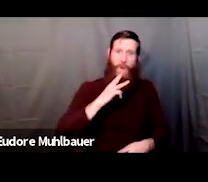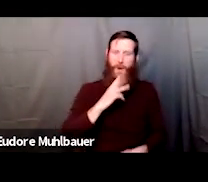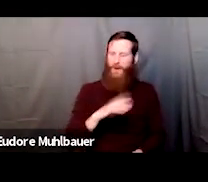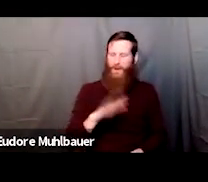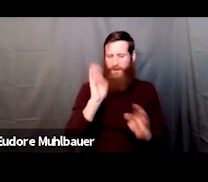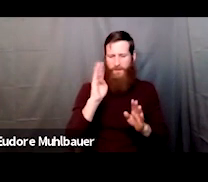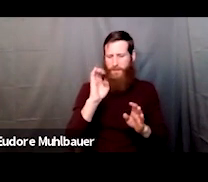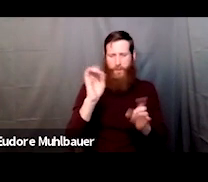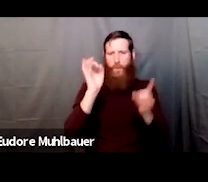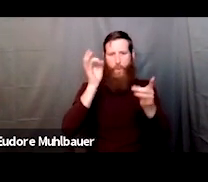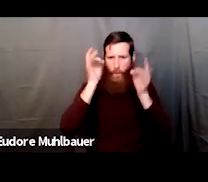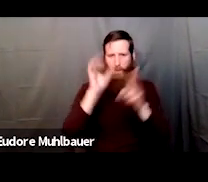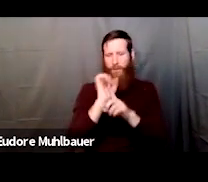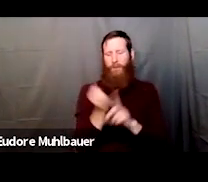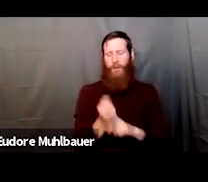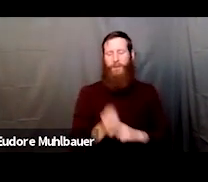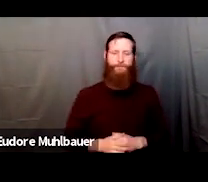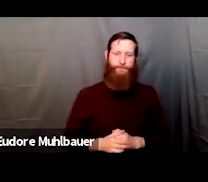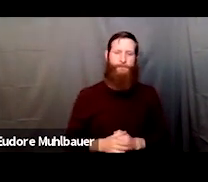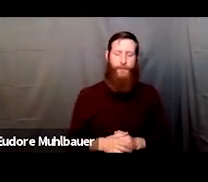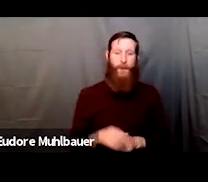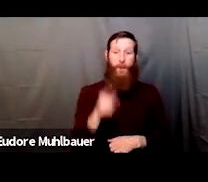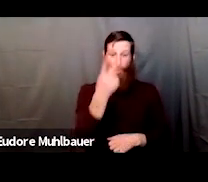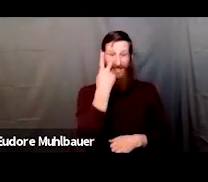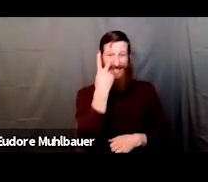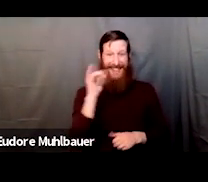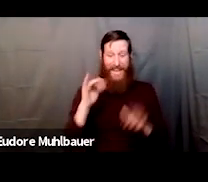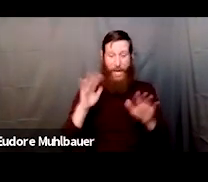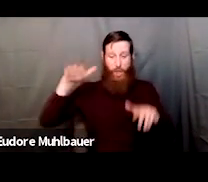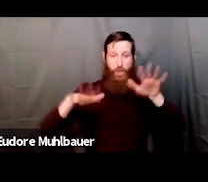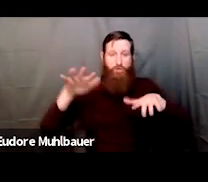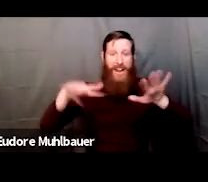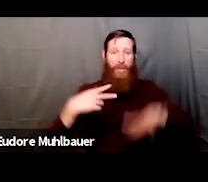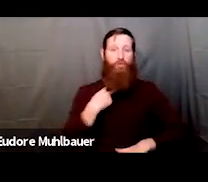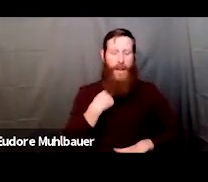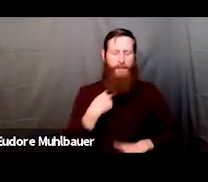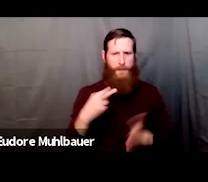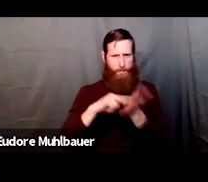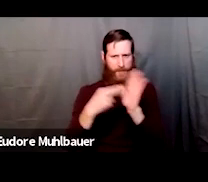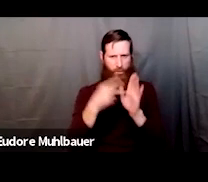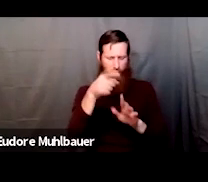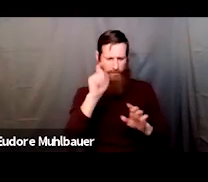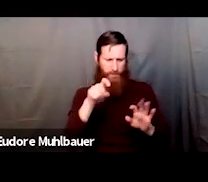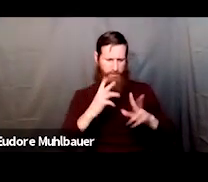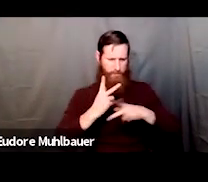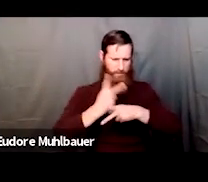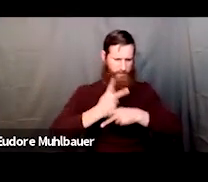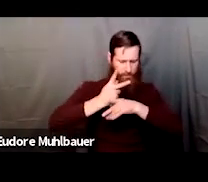so when there are terrain traps, I want to be even more conservative and conscious about my decision making